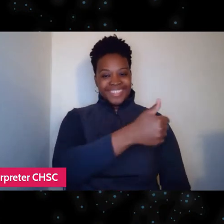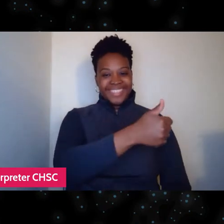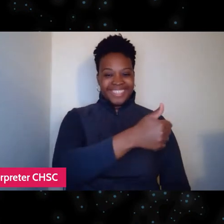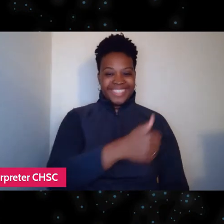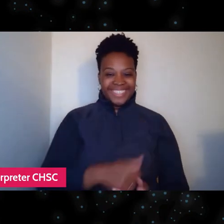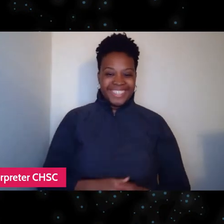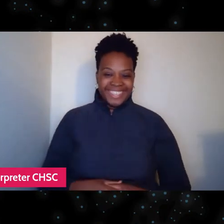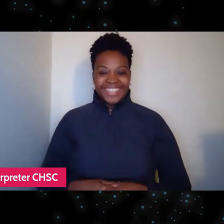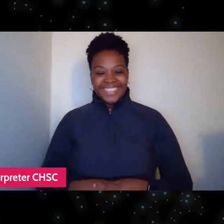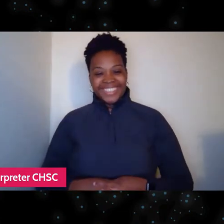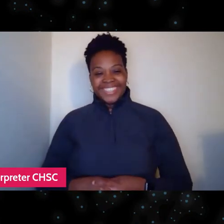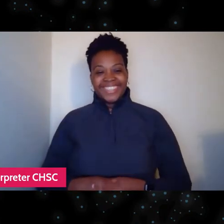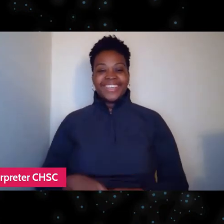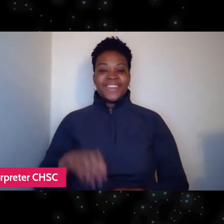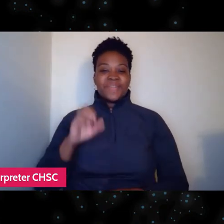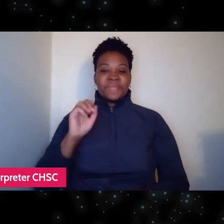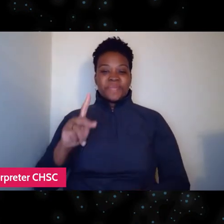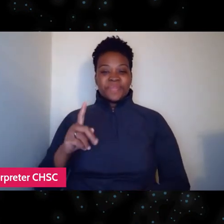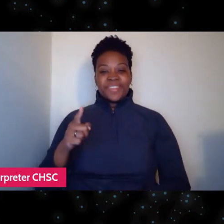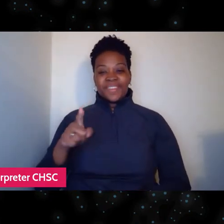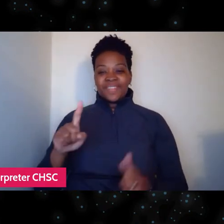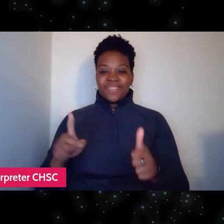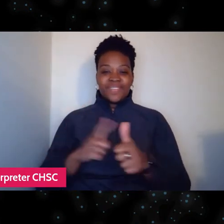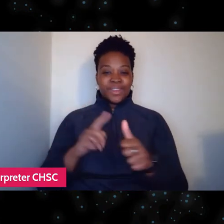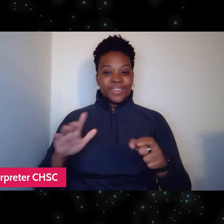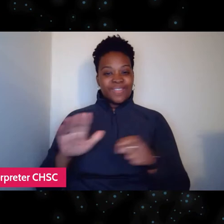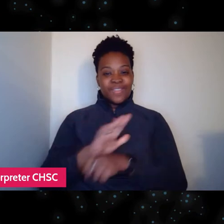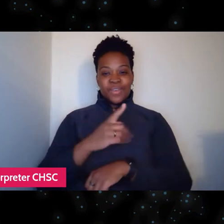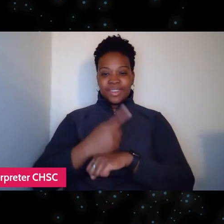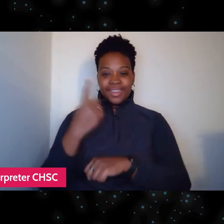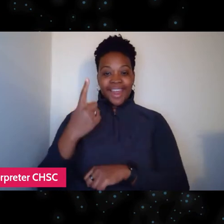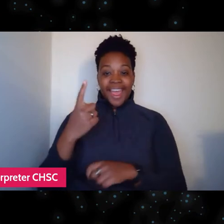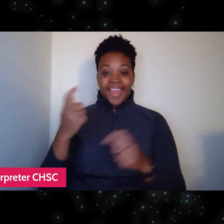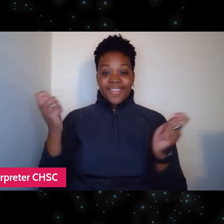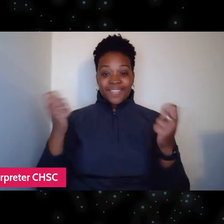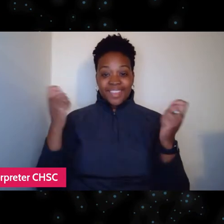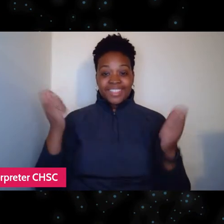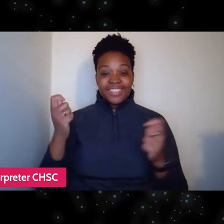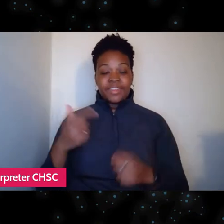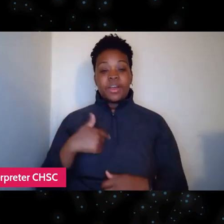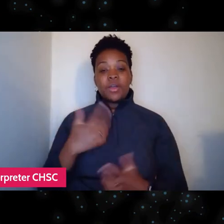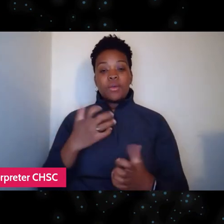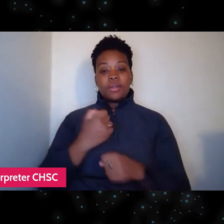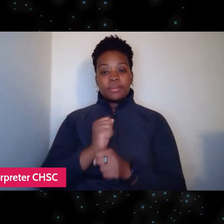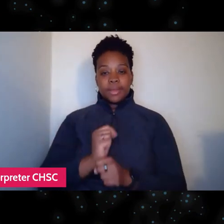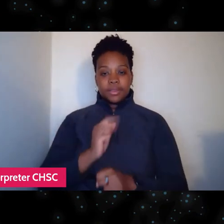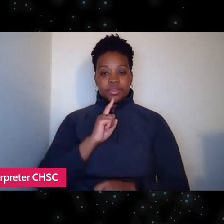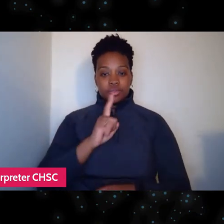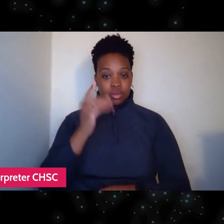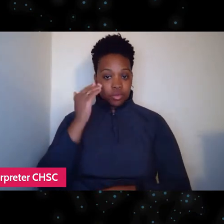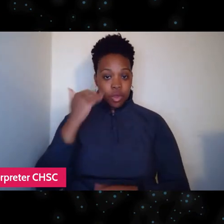Okay, so this is the first full day of the festival. We want to ensure that you know that we have a full array